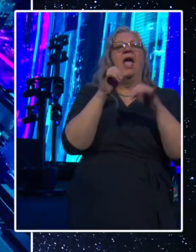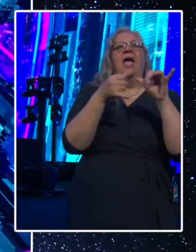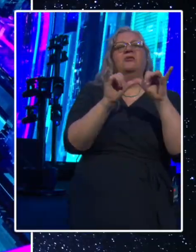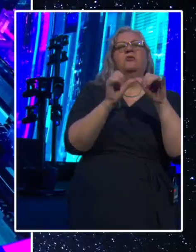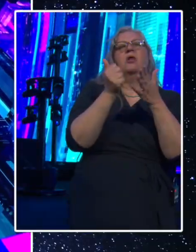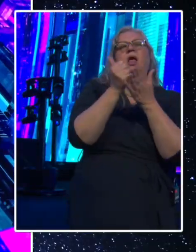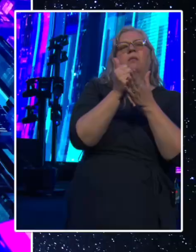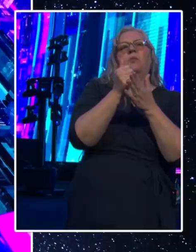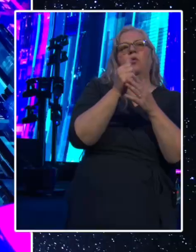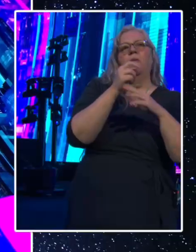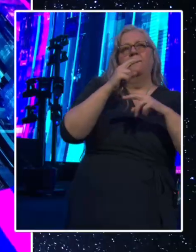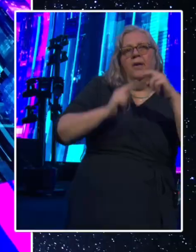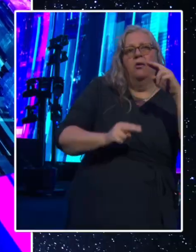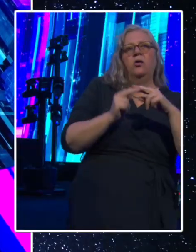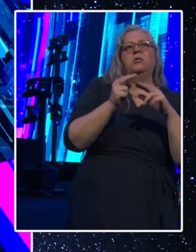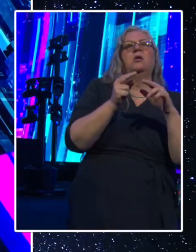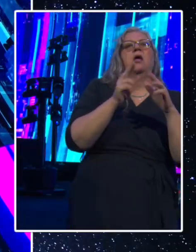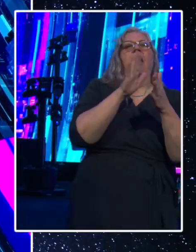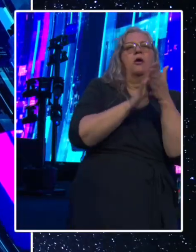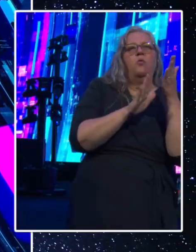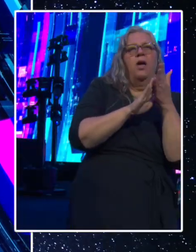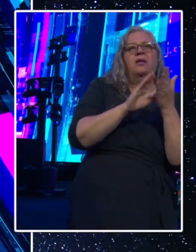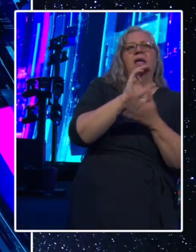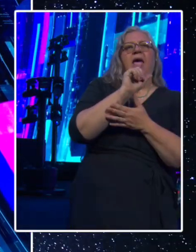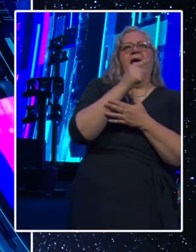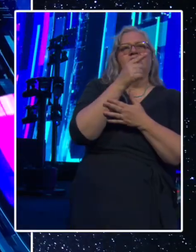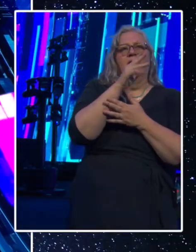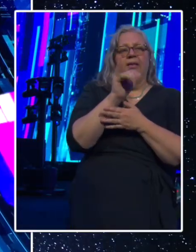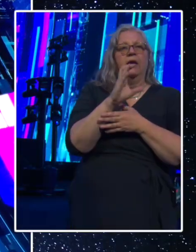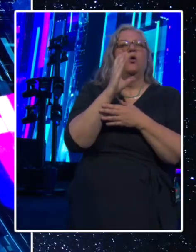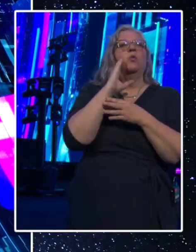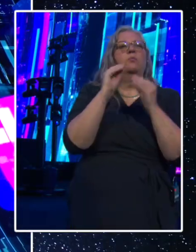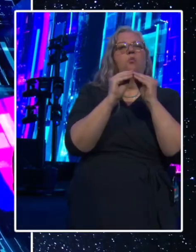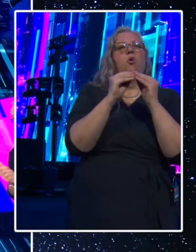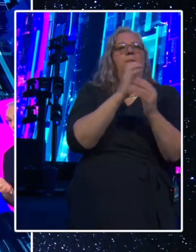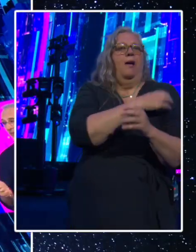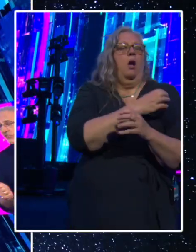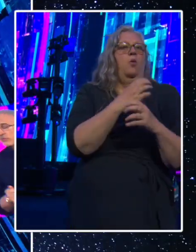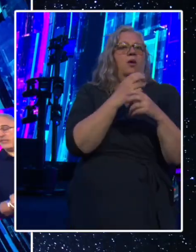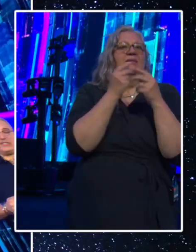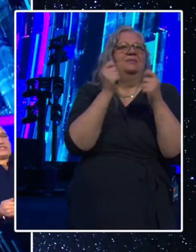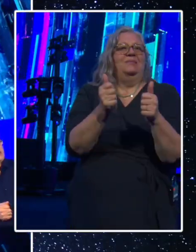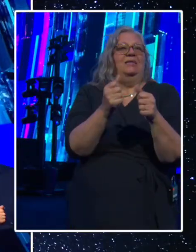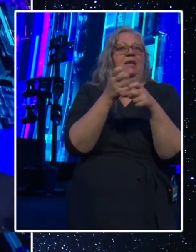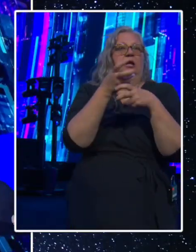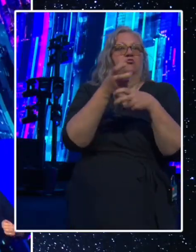engineered to help you build and run agentic AI with more power, speed, and trust.